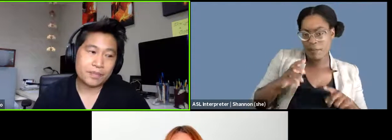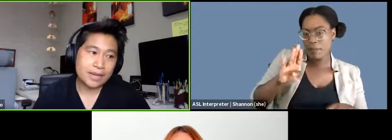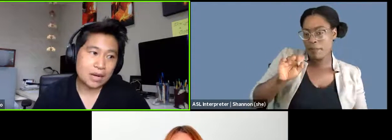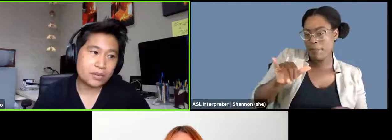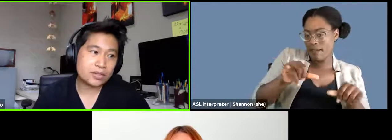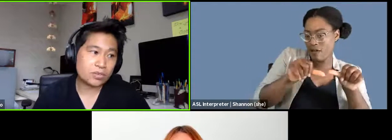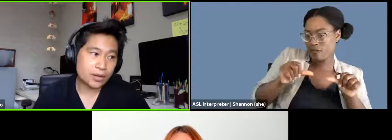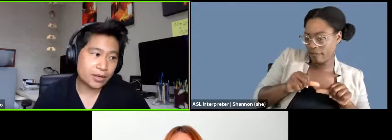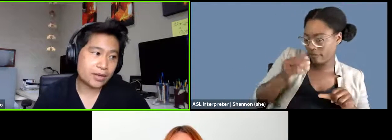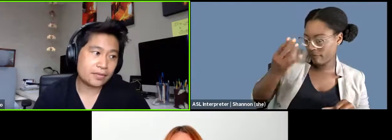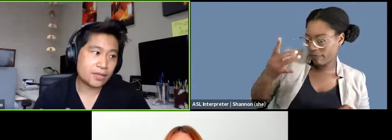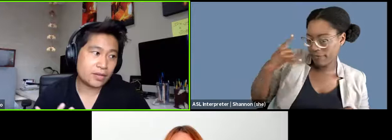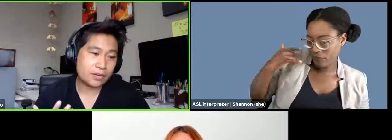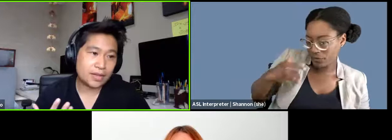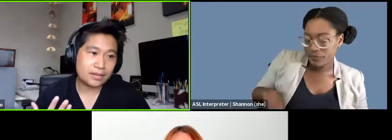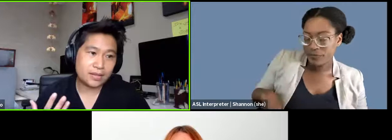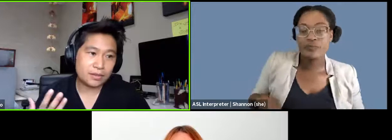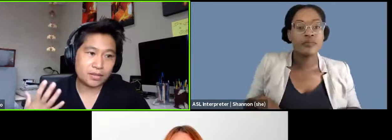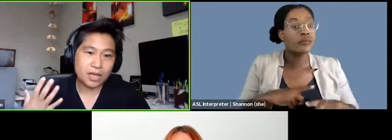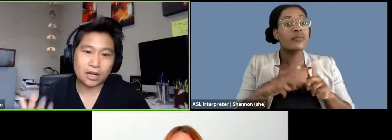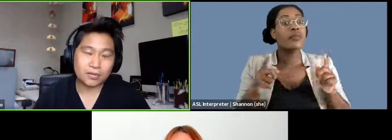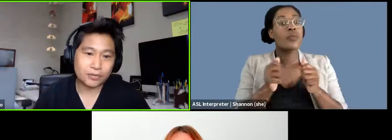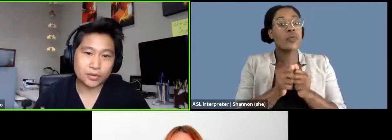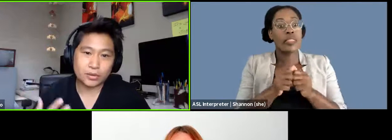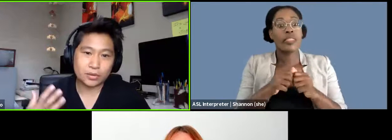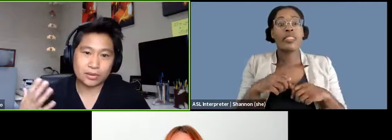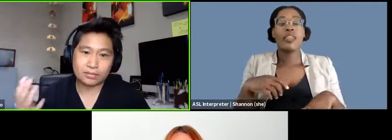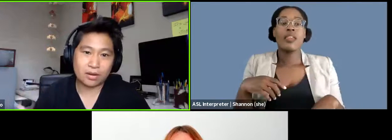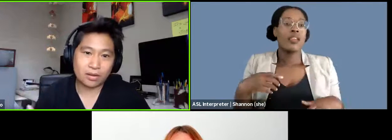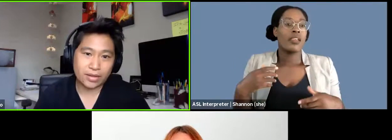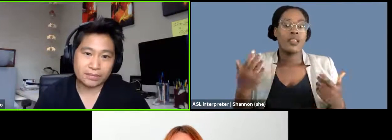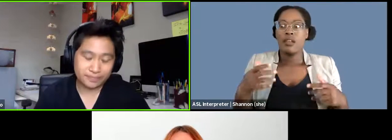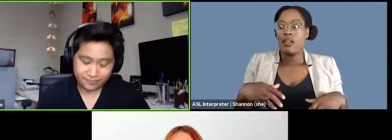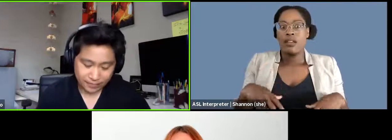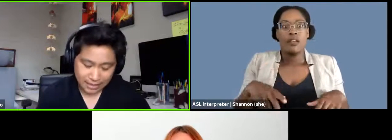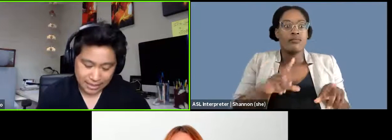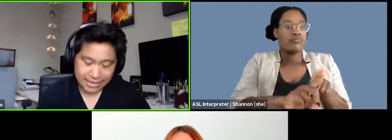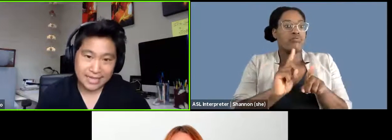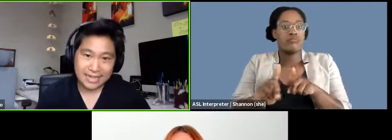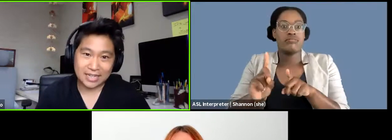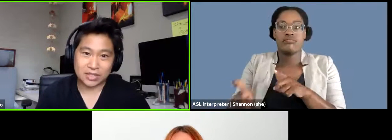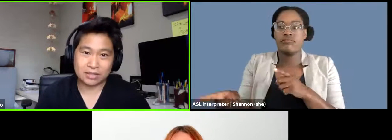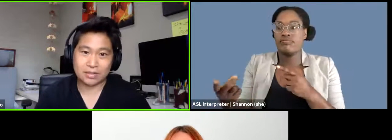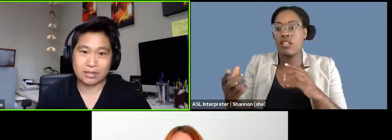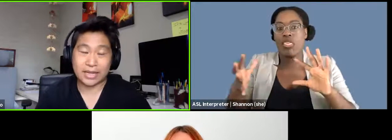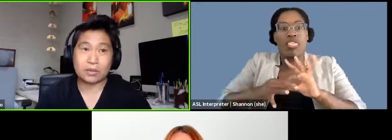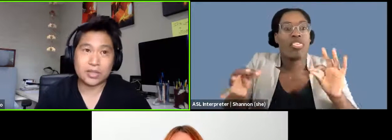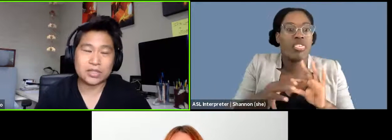but now with this rhetoric of ‘kung flu’ and all that anti-Asian language